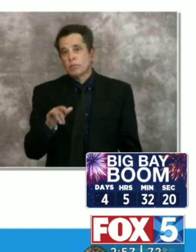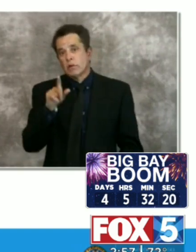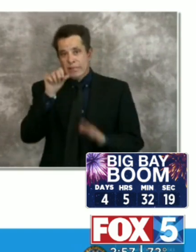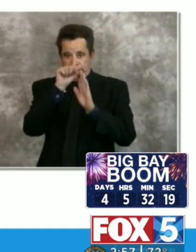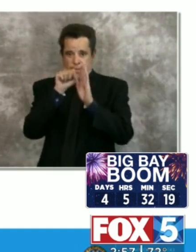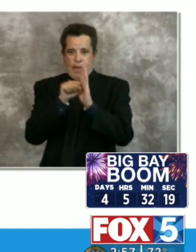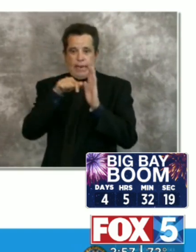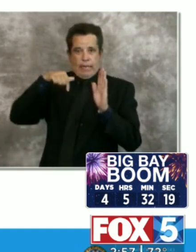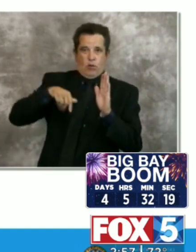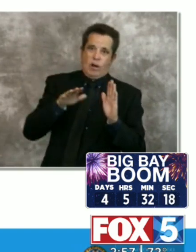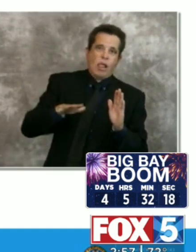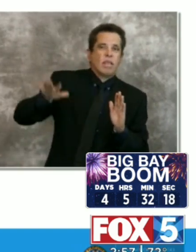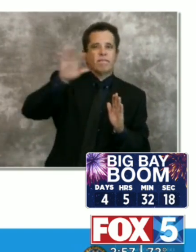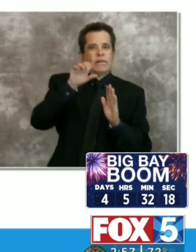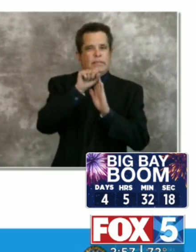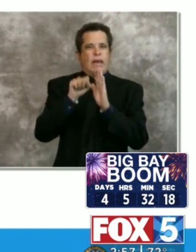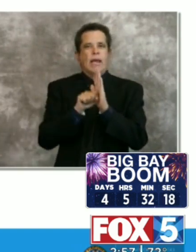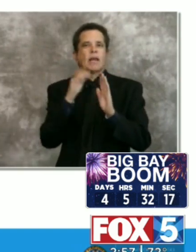THE GLOBAL NUMBER AND INCLUDES